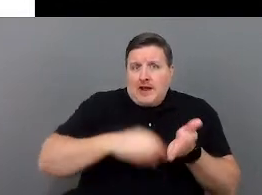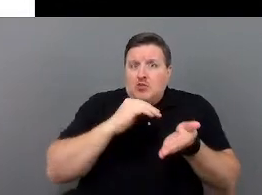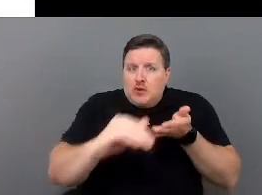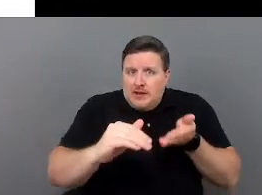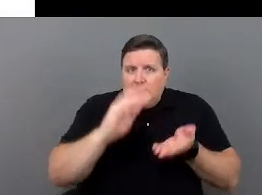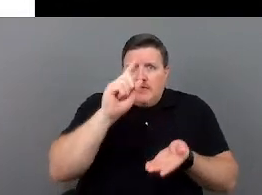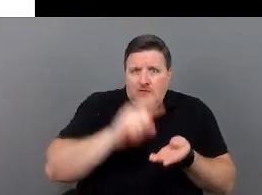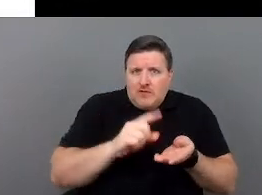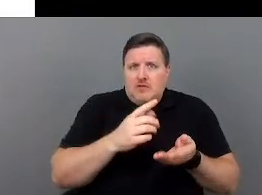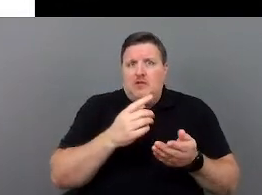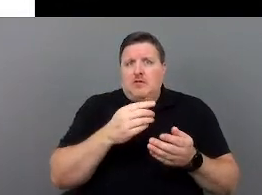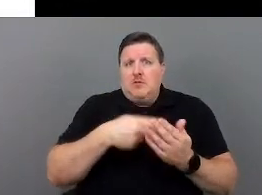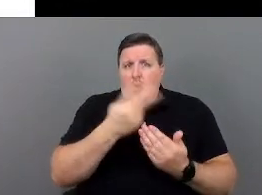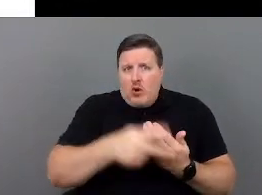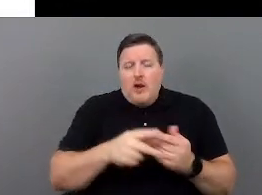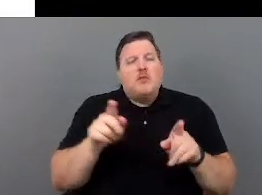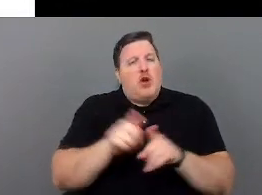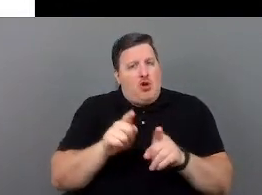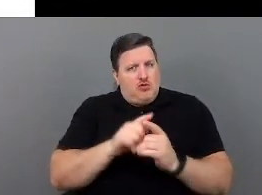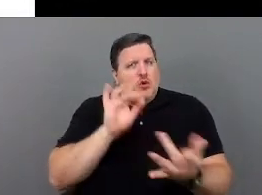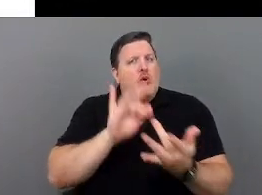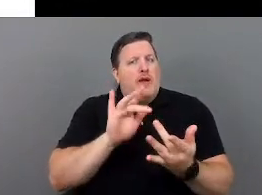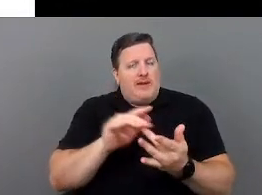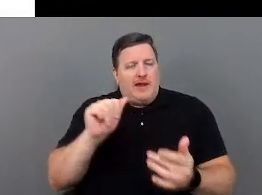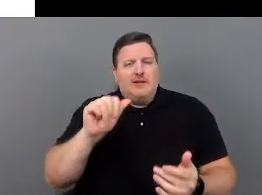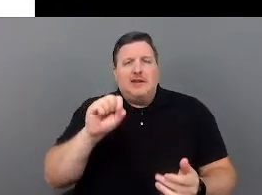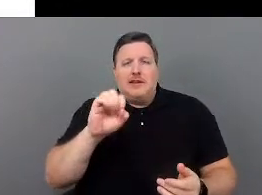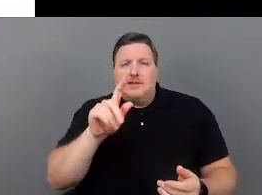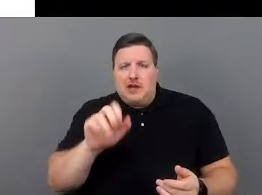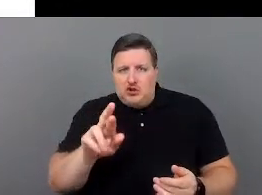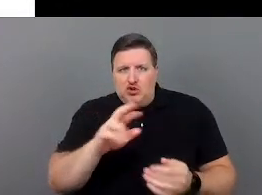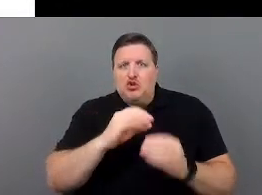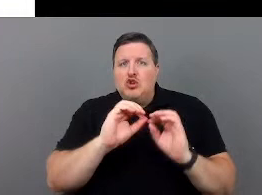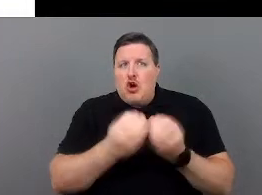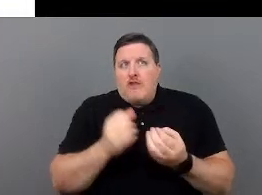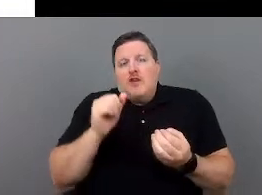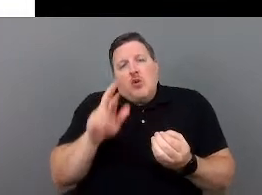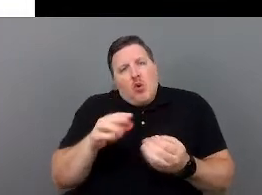SHOULD ALSO CONTACT THE ASSESSOR'S OFFICE OR SIMPLY THE STATE'S WEBSITE AT